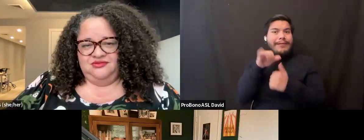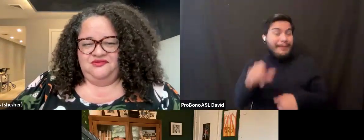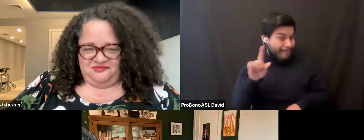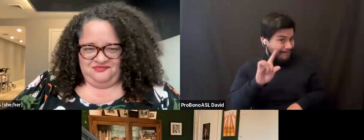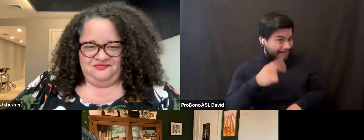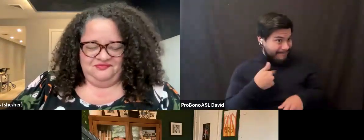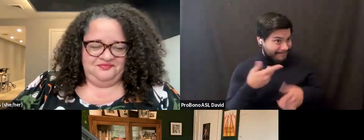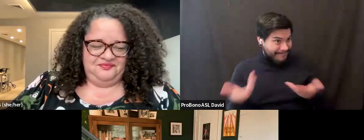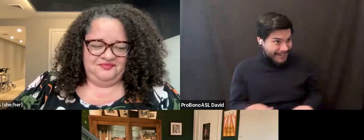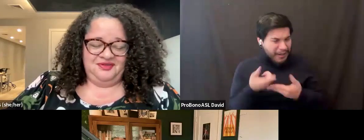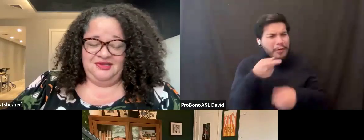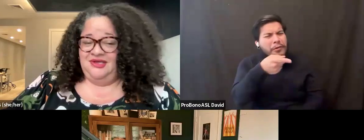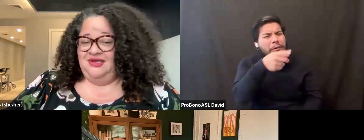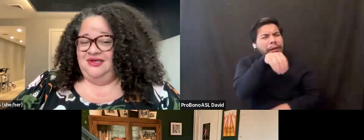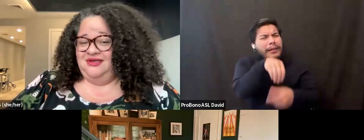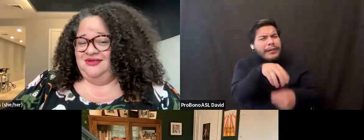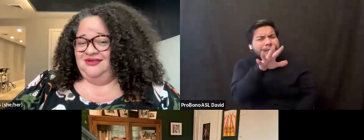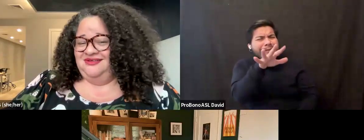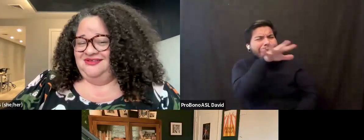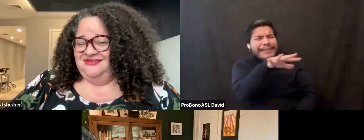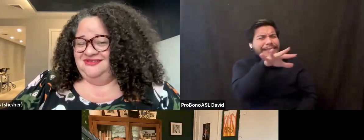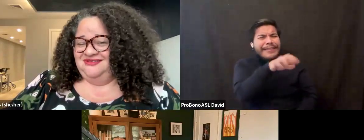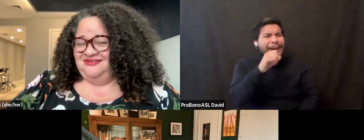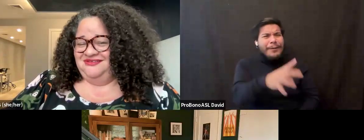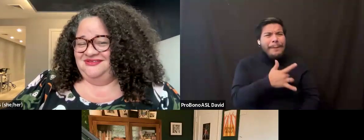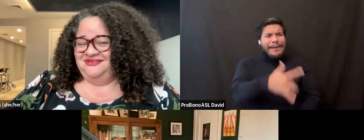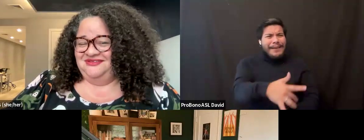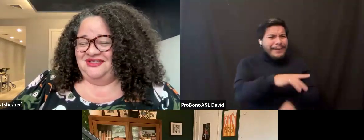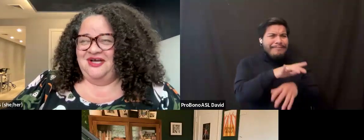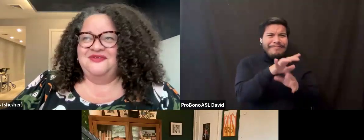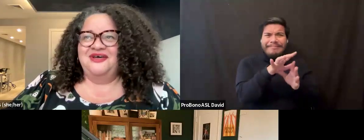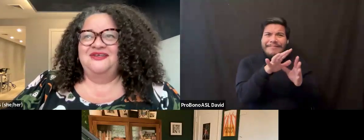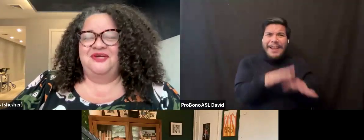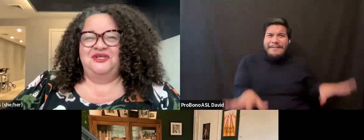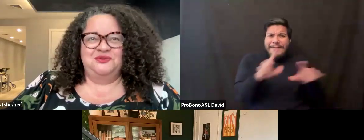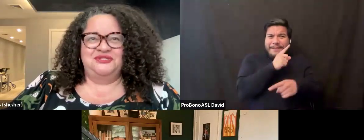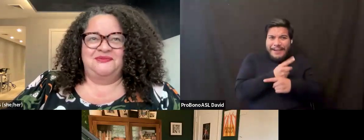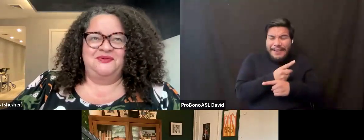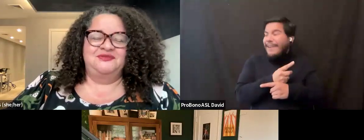How about you? You're in somewhere, not your usual stomping ground. I'm not in my usual stomping grounds,